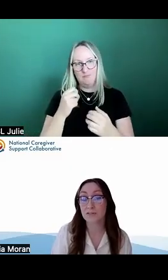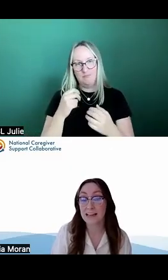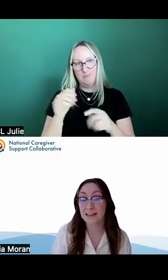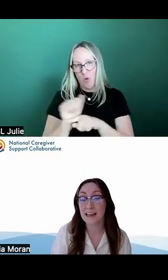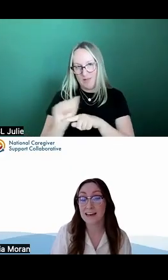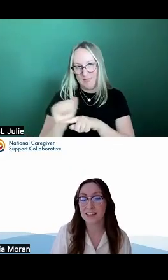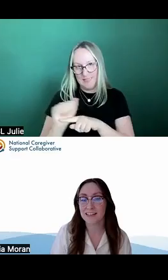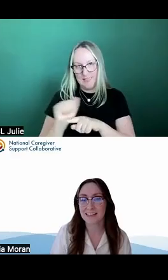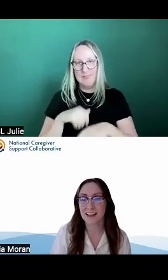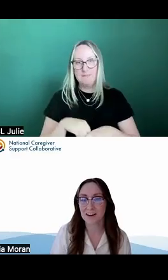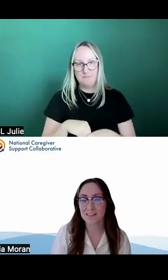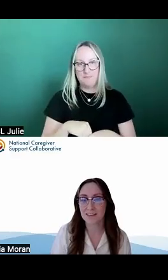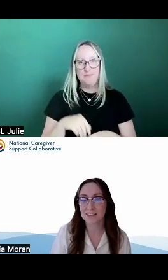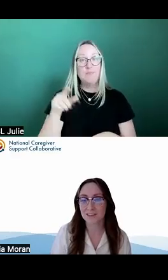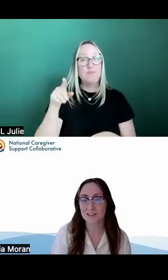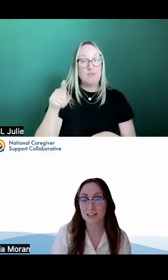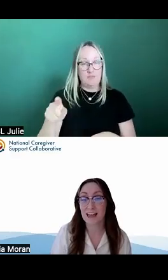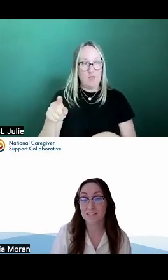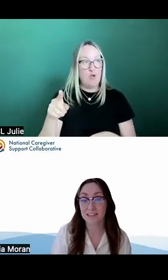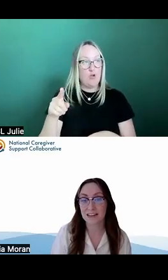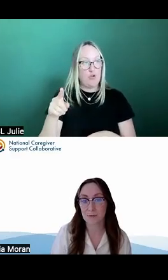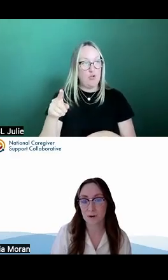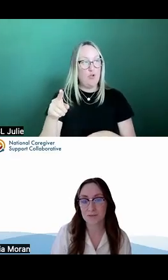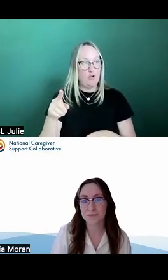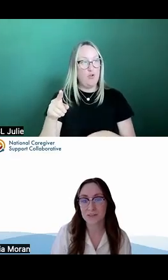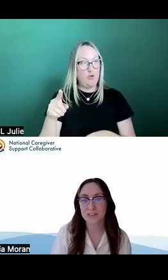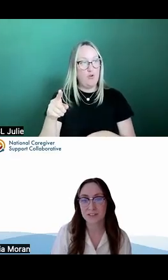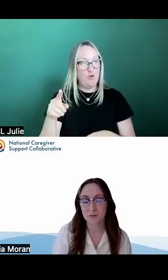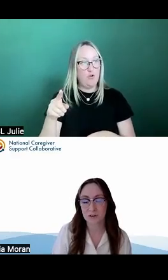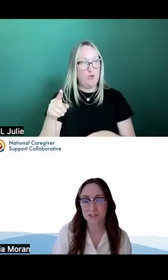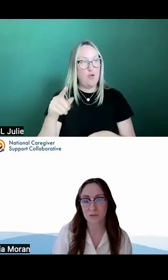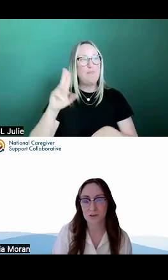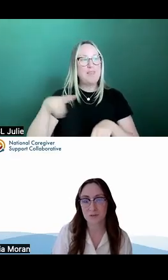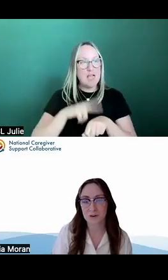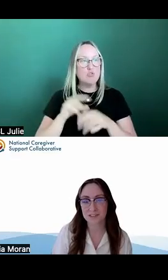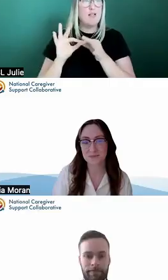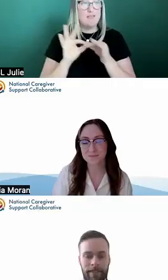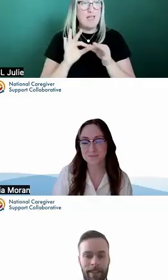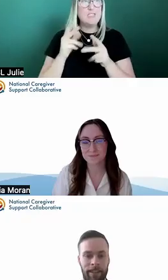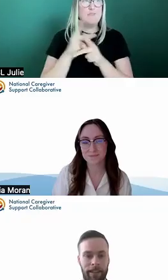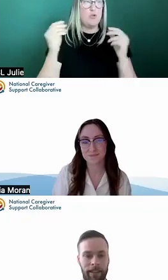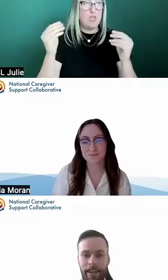Creating and Advancing Caregiving Research and Evidence Network. So George, the floor is yours.